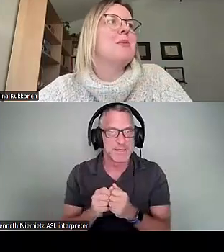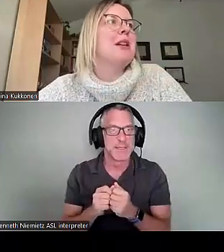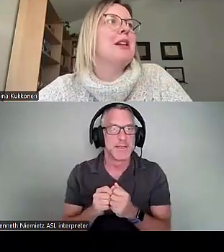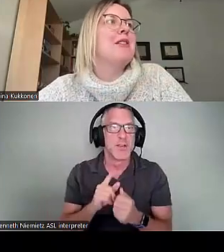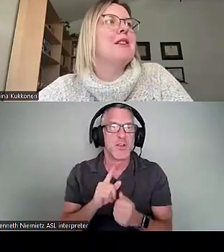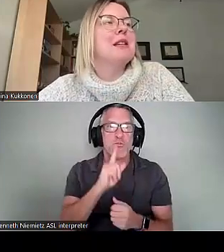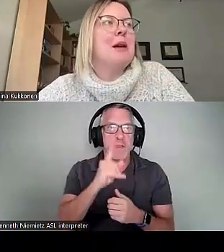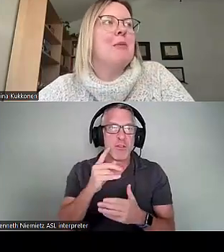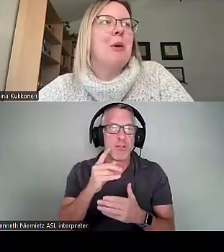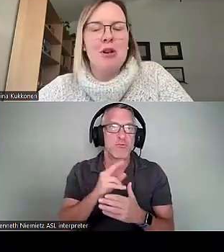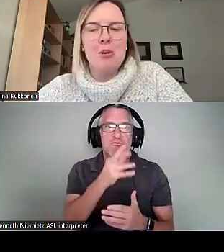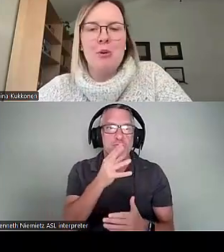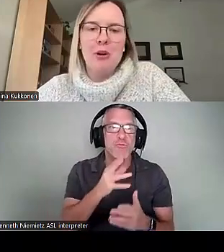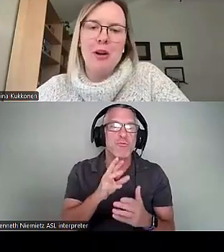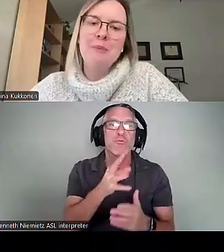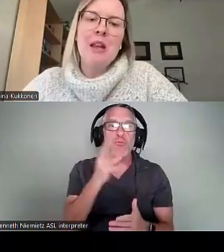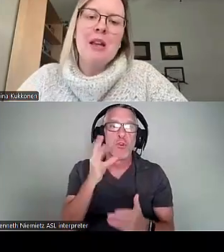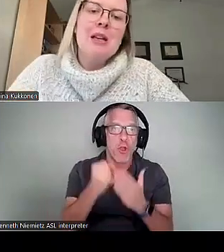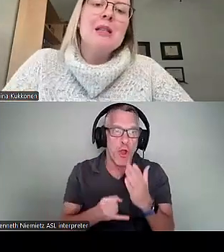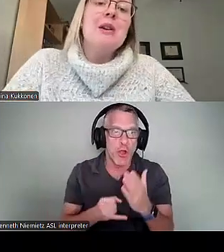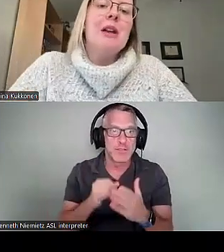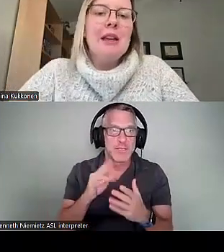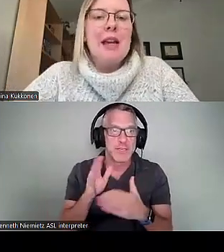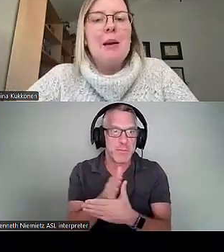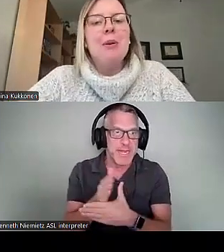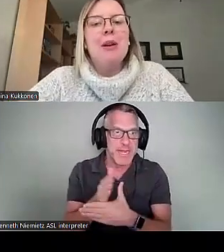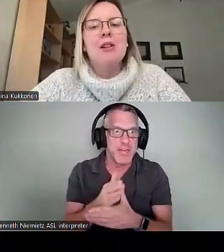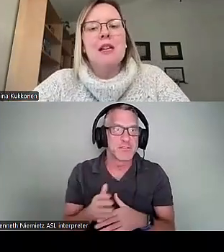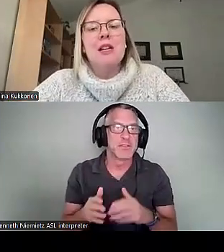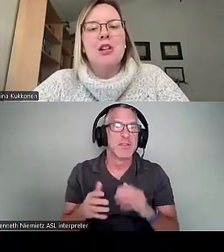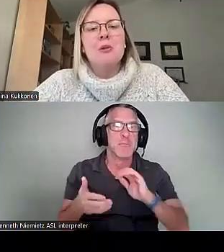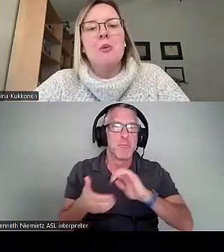Intermediaries, a game of partnership brokering. In the game players can adopt